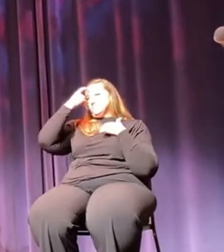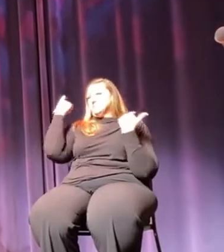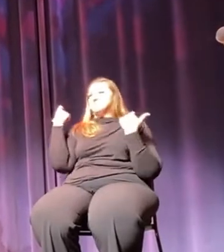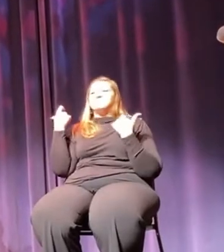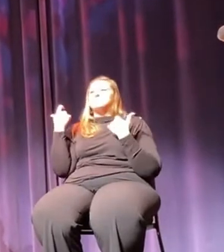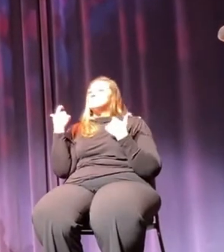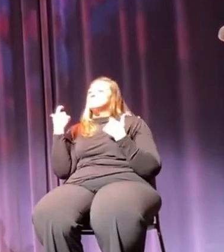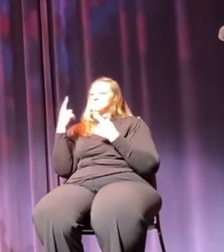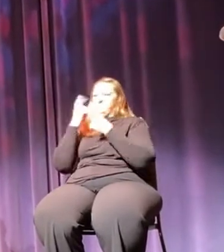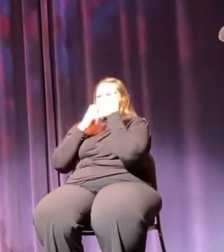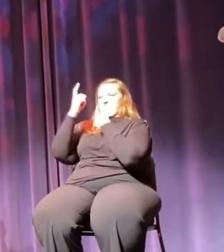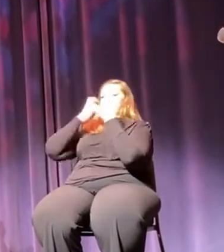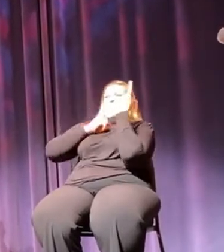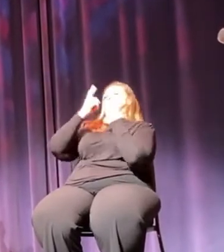interrogated for infinite.